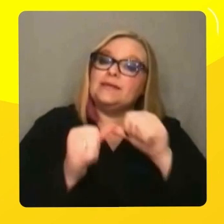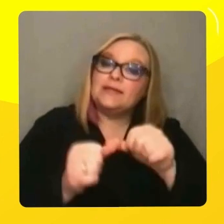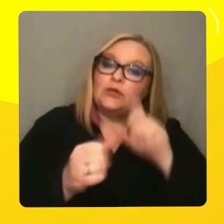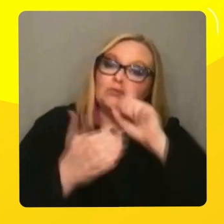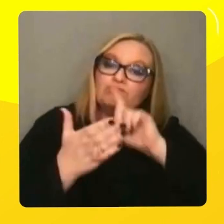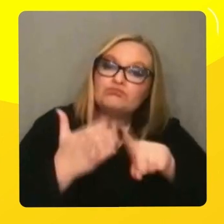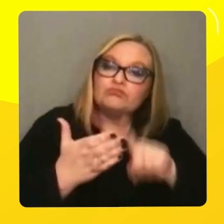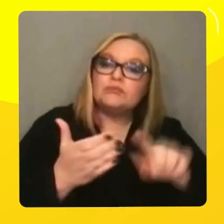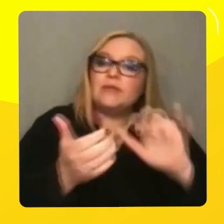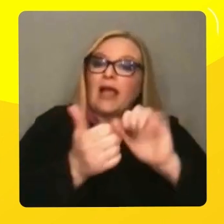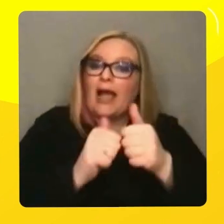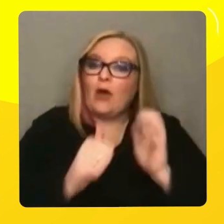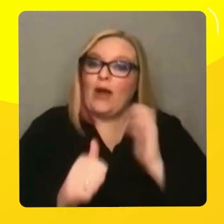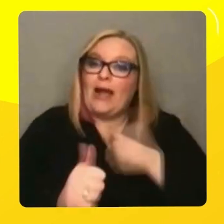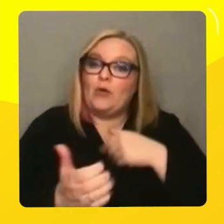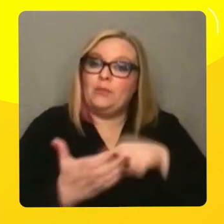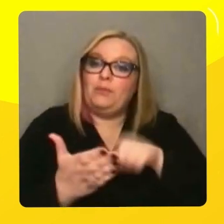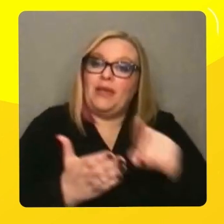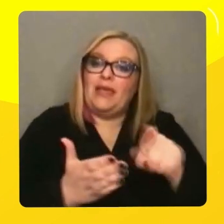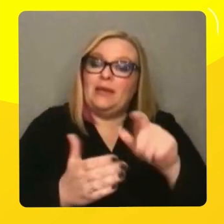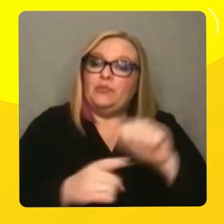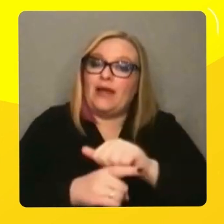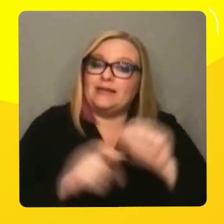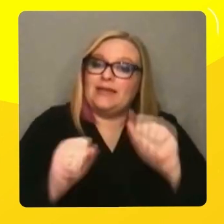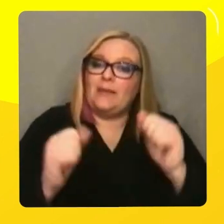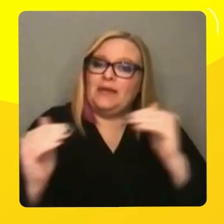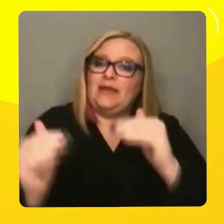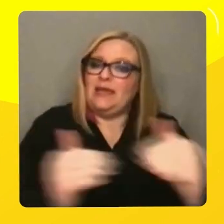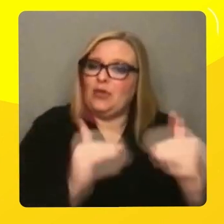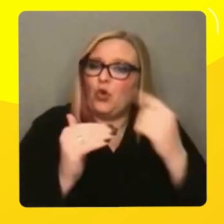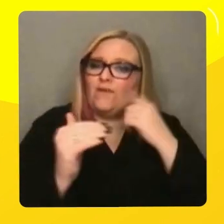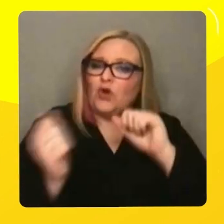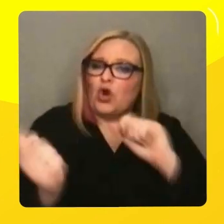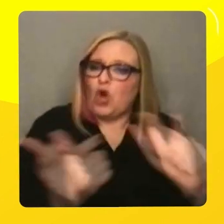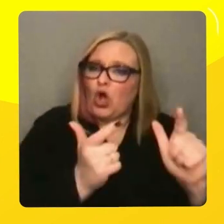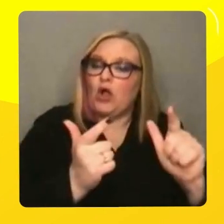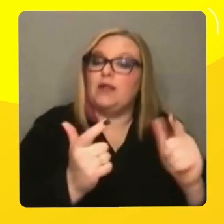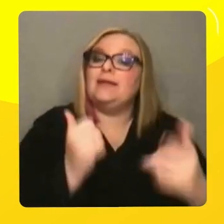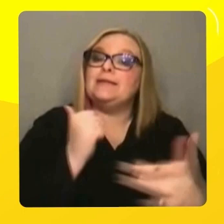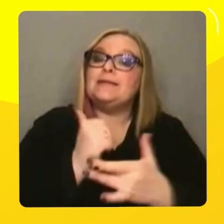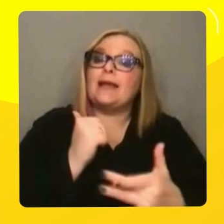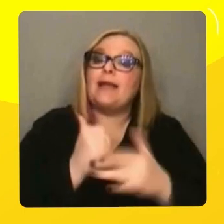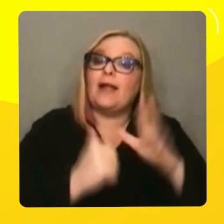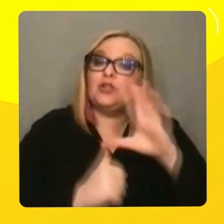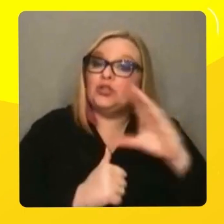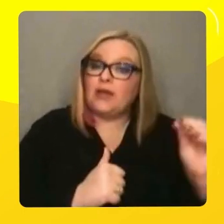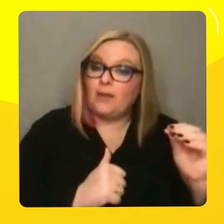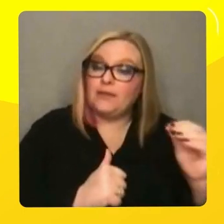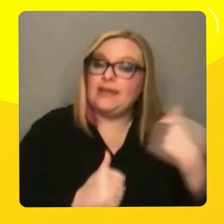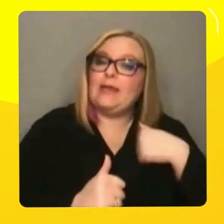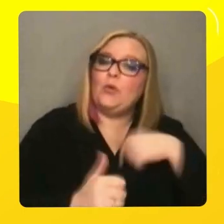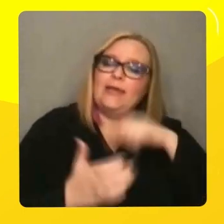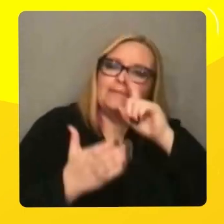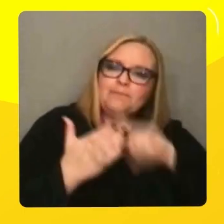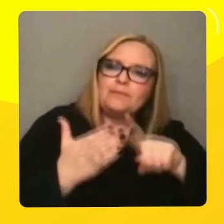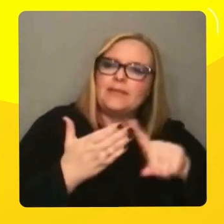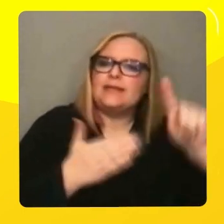our pay practices equitable for all. And being a technology company, we looked at data science tools to help us.